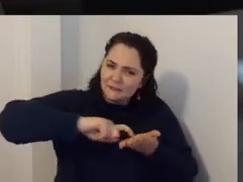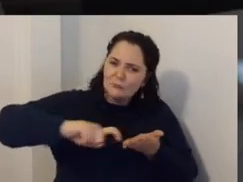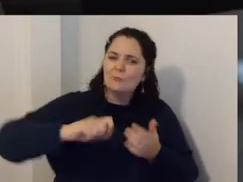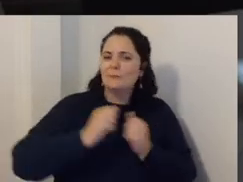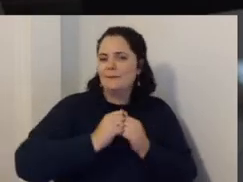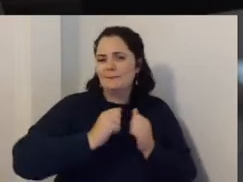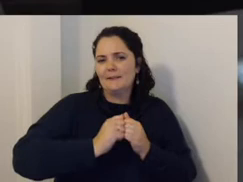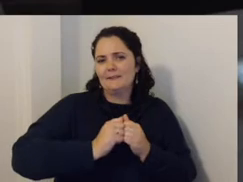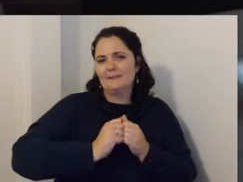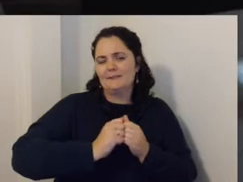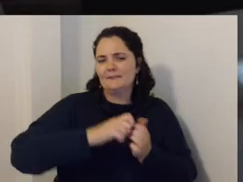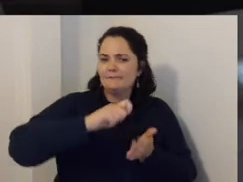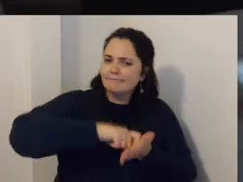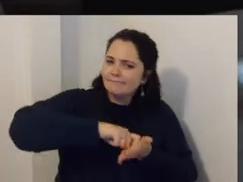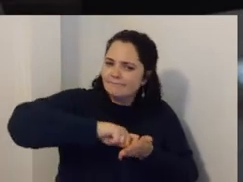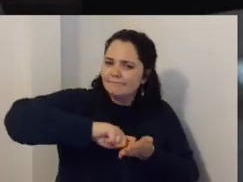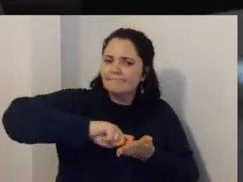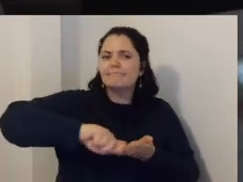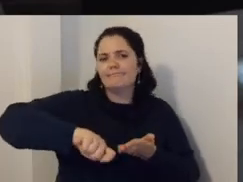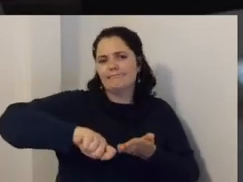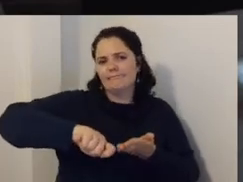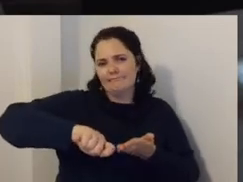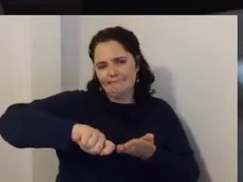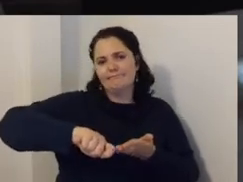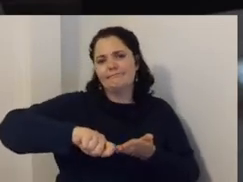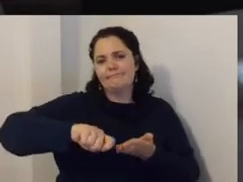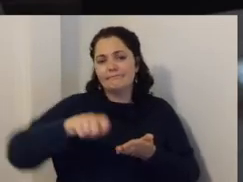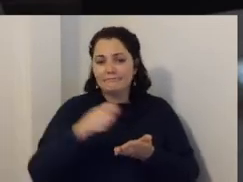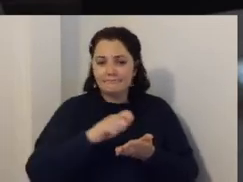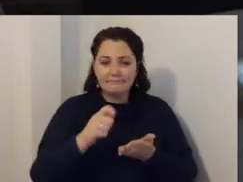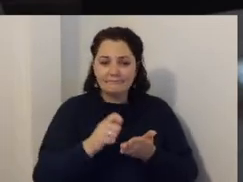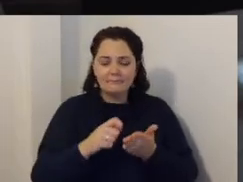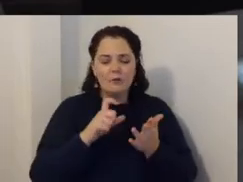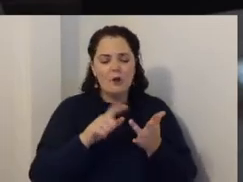incise your paper and you want to keep that quick that contour again should only take you the first